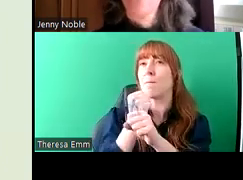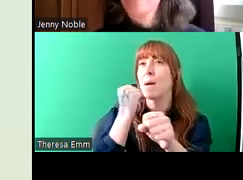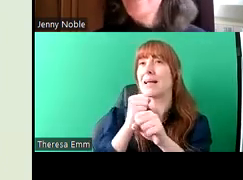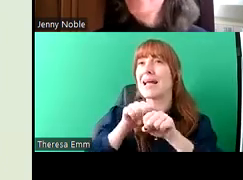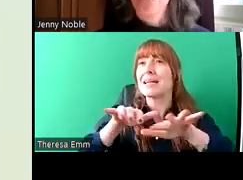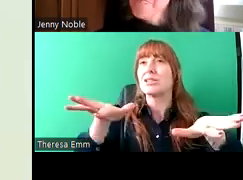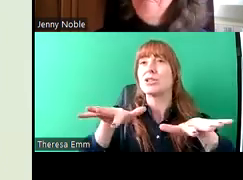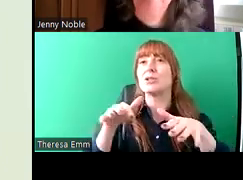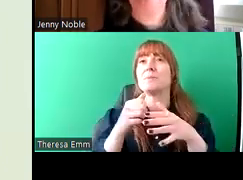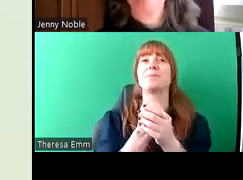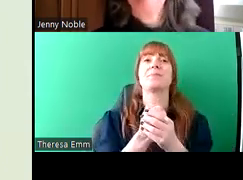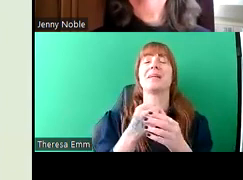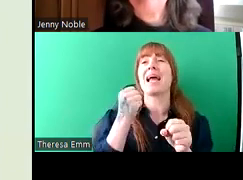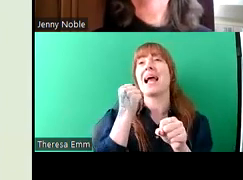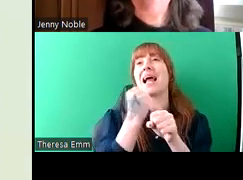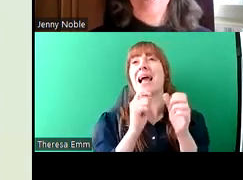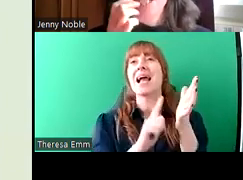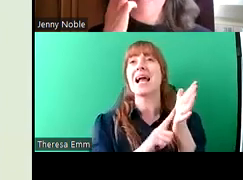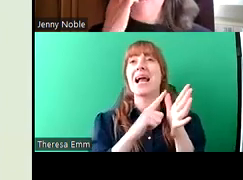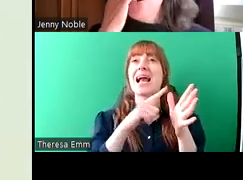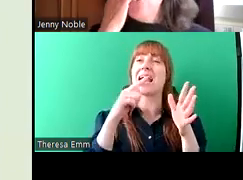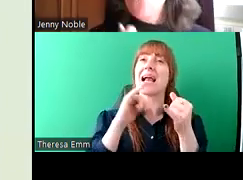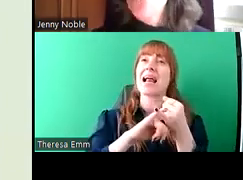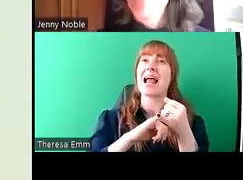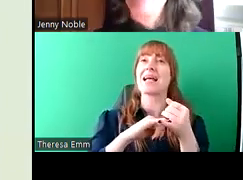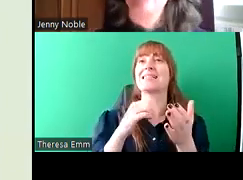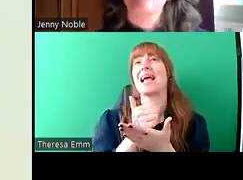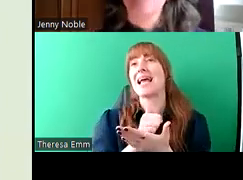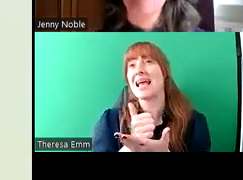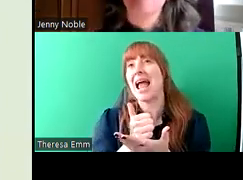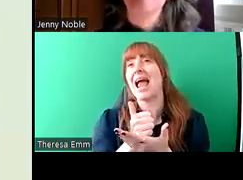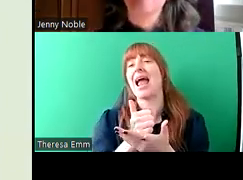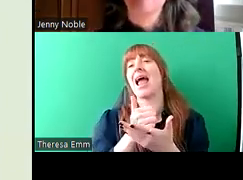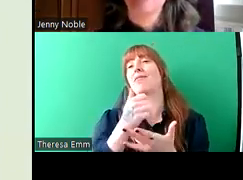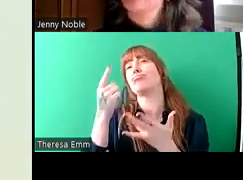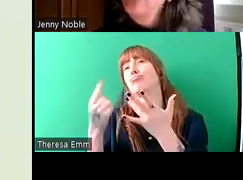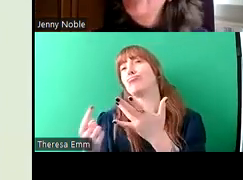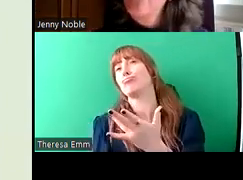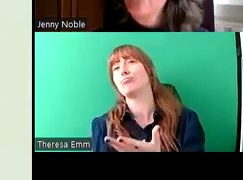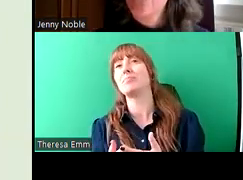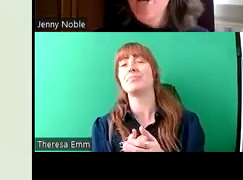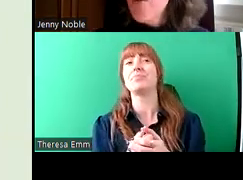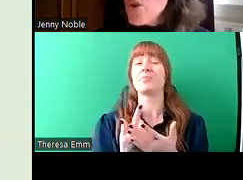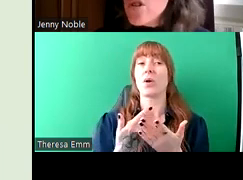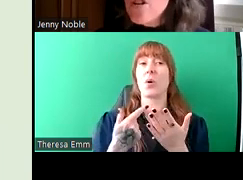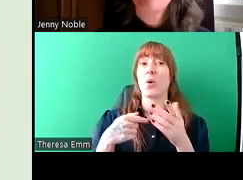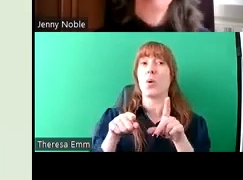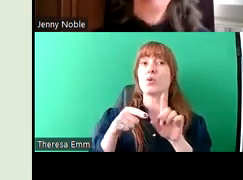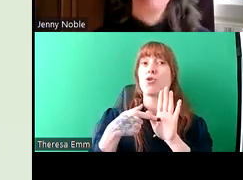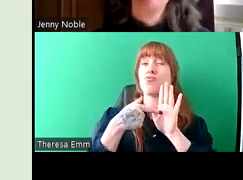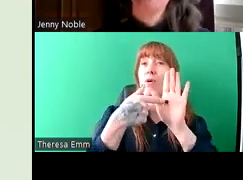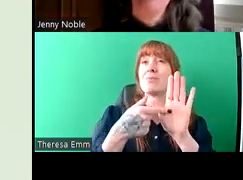Glasgay! and so on. We also represent some individual activists like Jackie Forster. So,